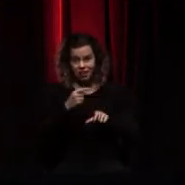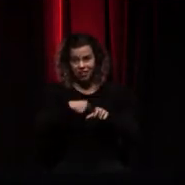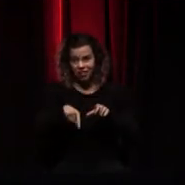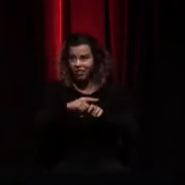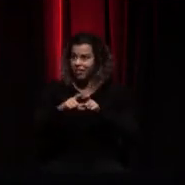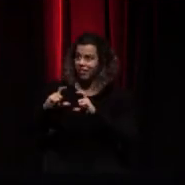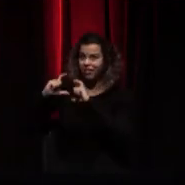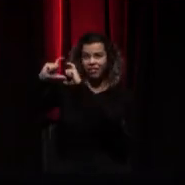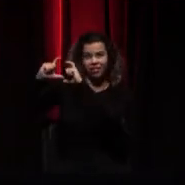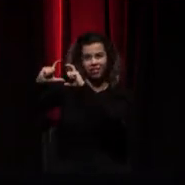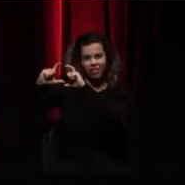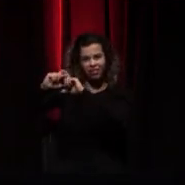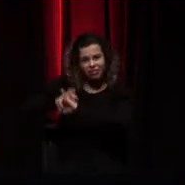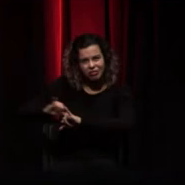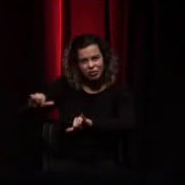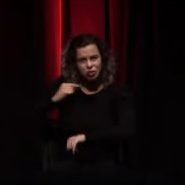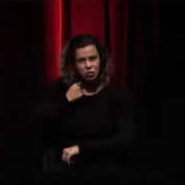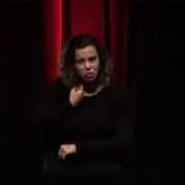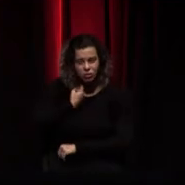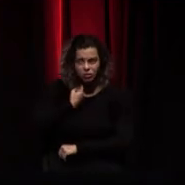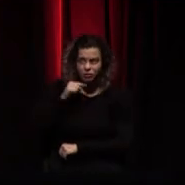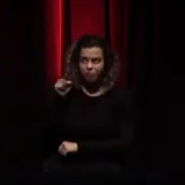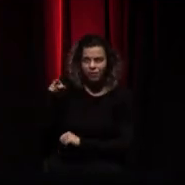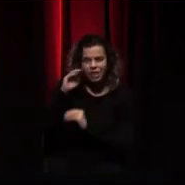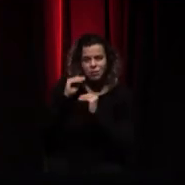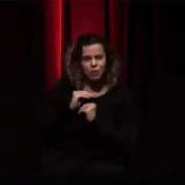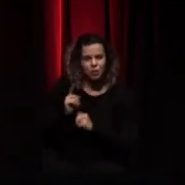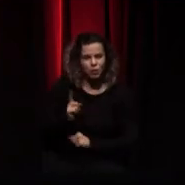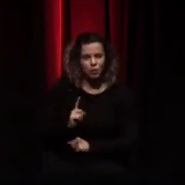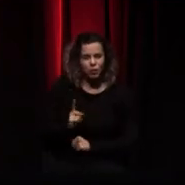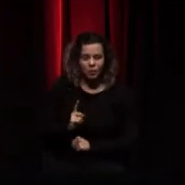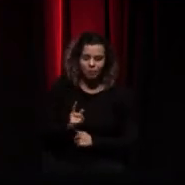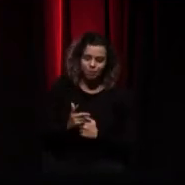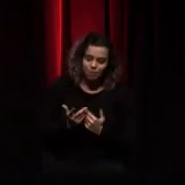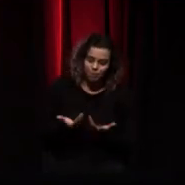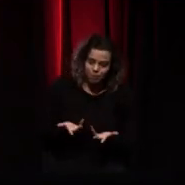Respect the principles of journalism and fair play.